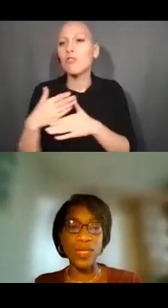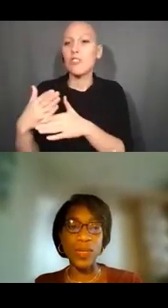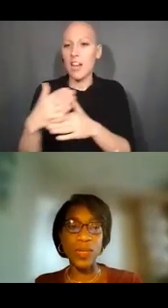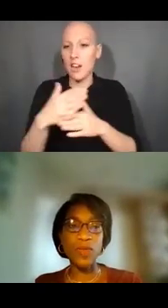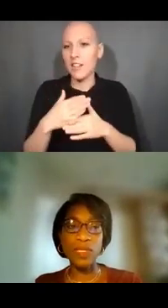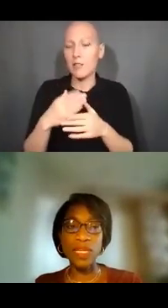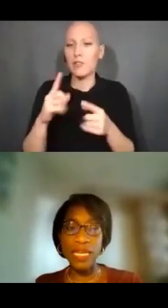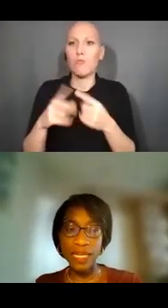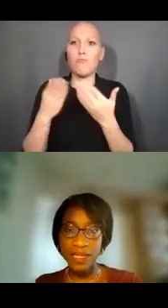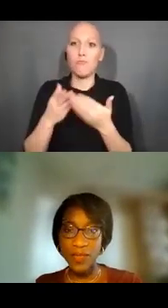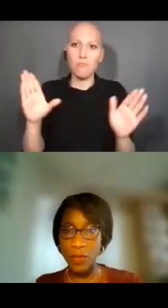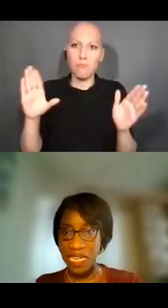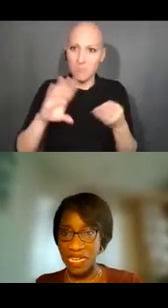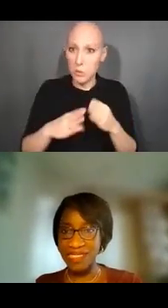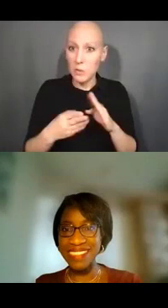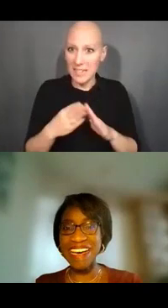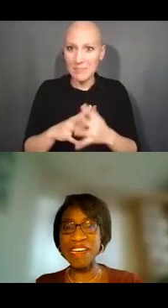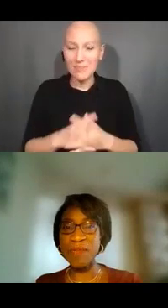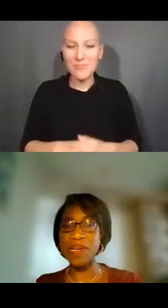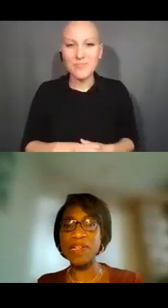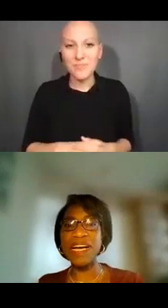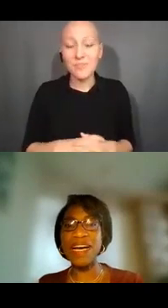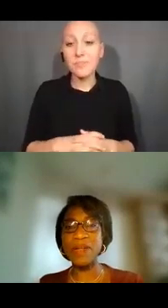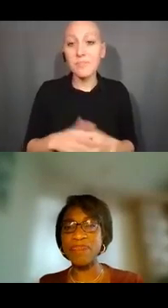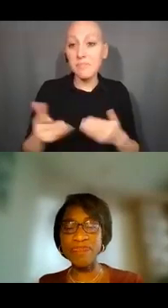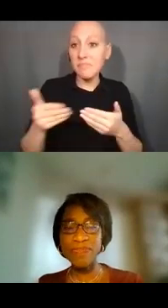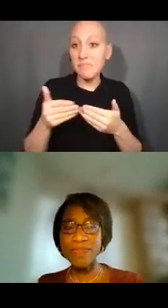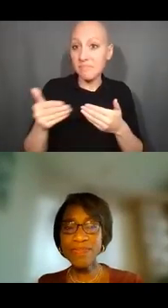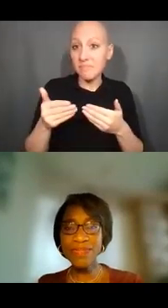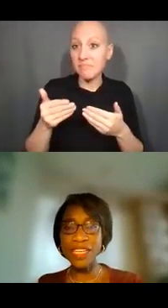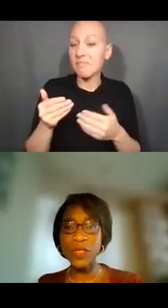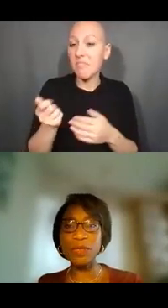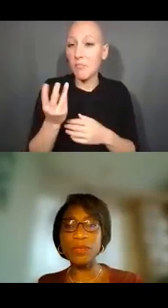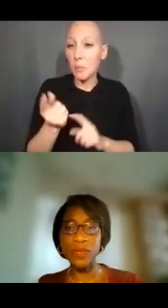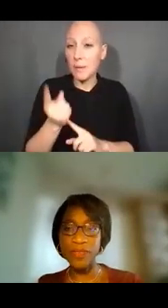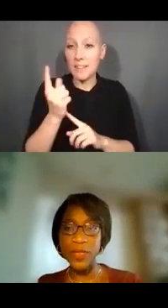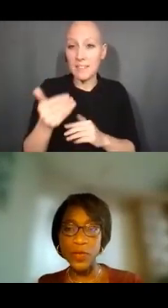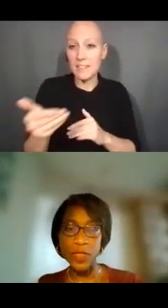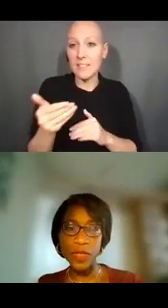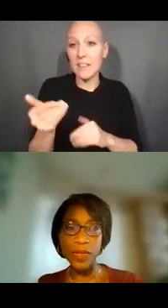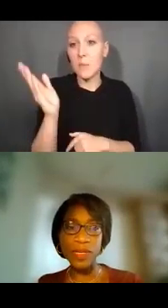So over the next few minutes, I will give you a brief overview